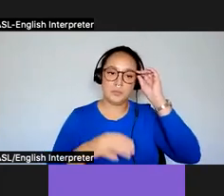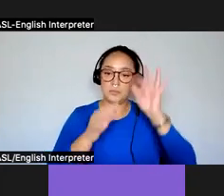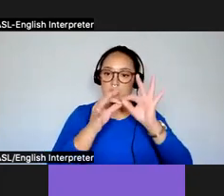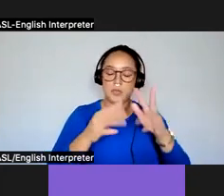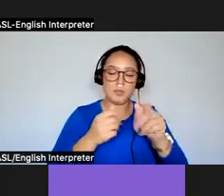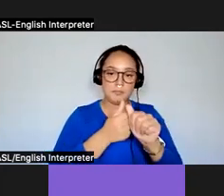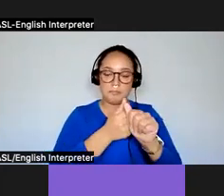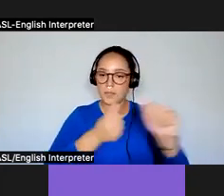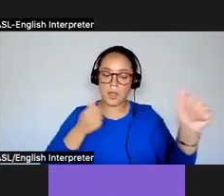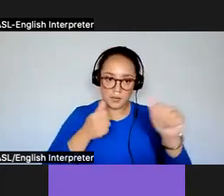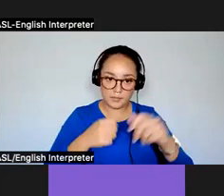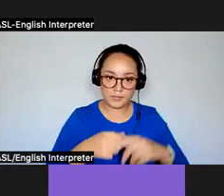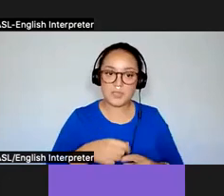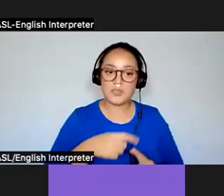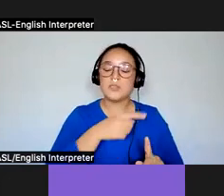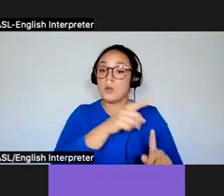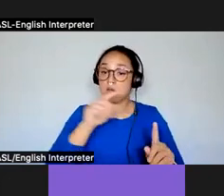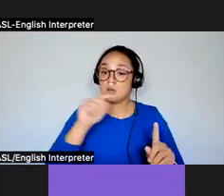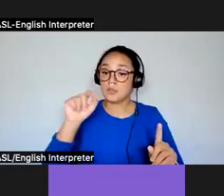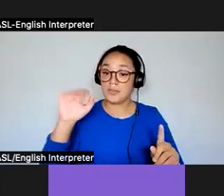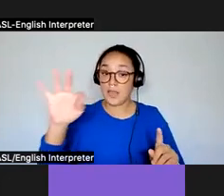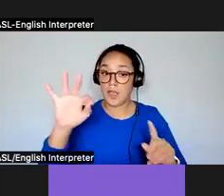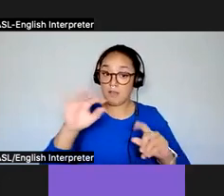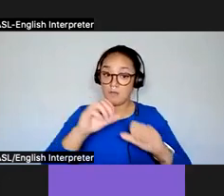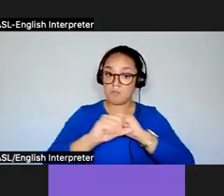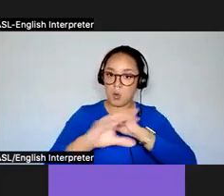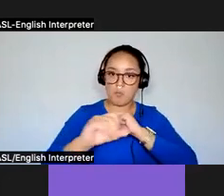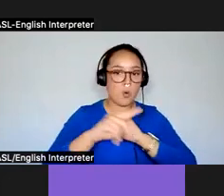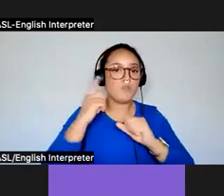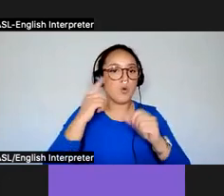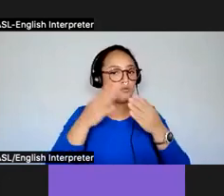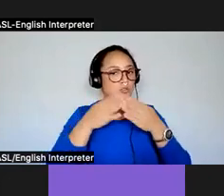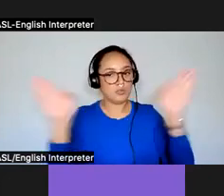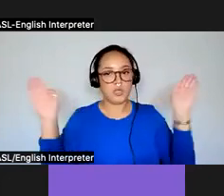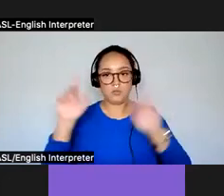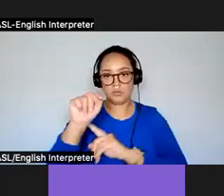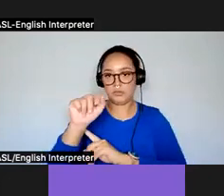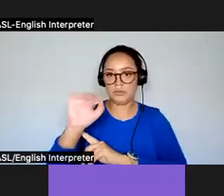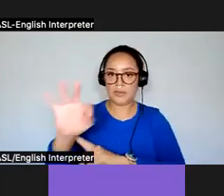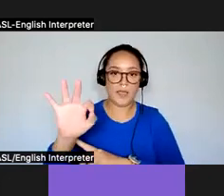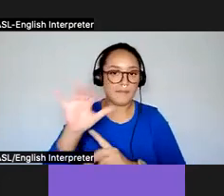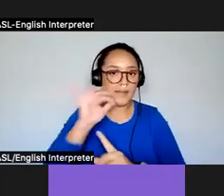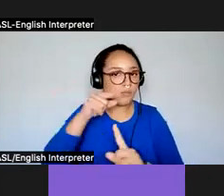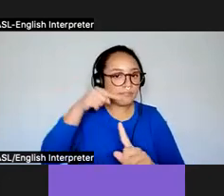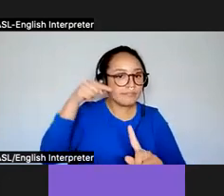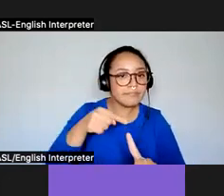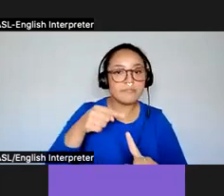Thank you so much. So this is promotion for Toronto Arts Foundation as a whole. not specific to Arts in the Parks.